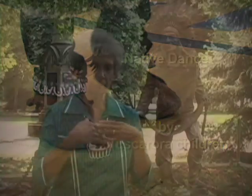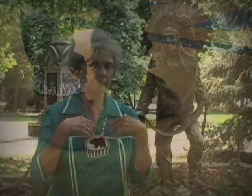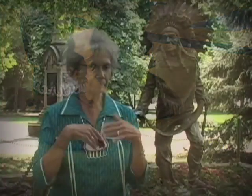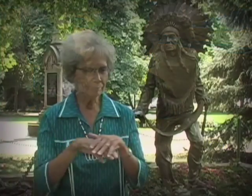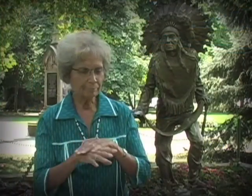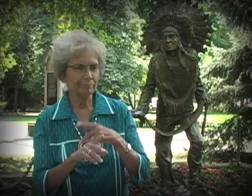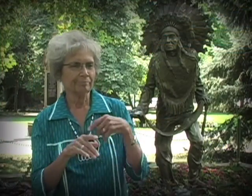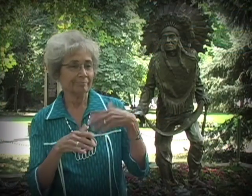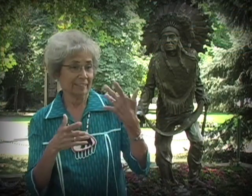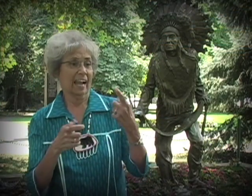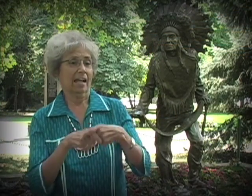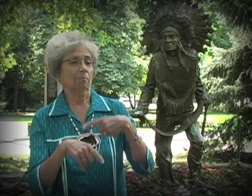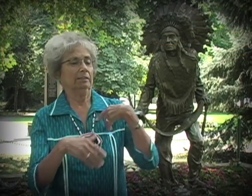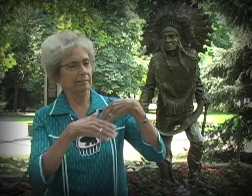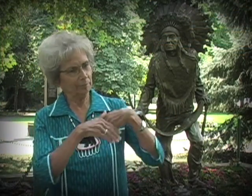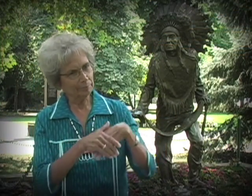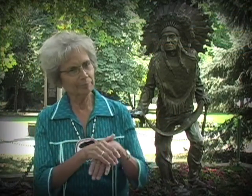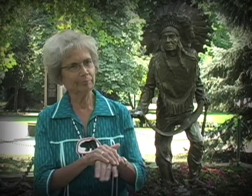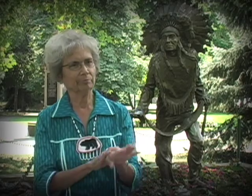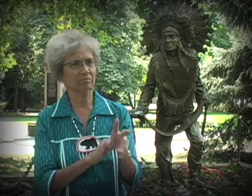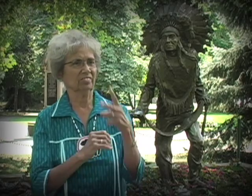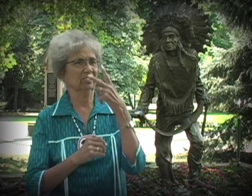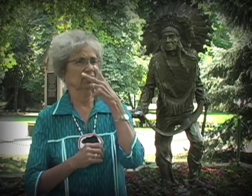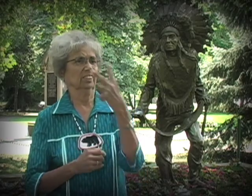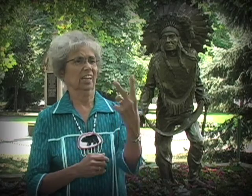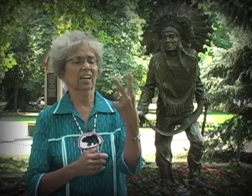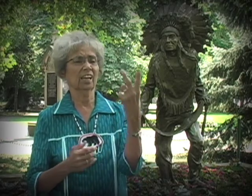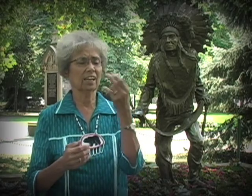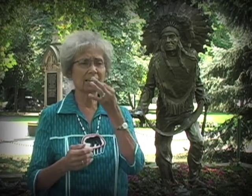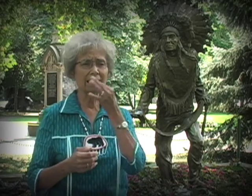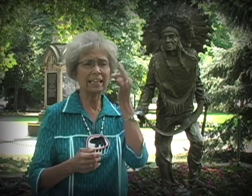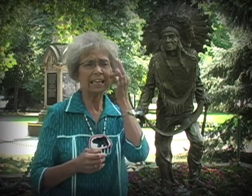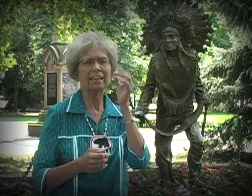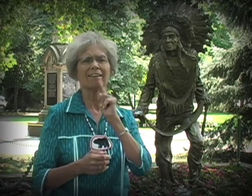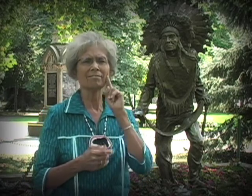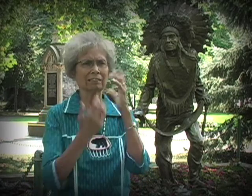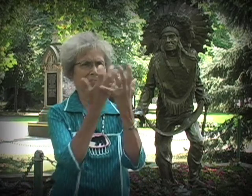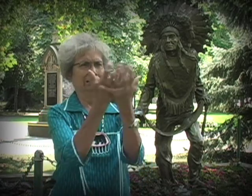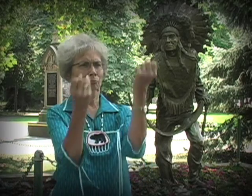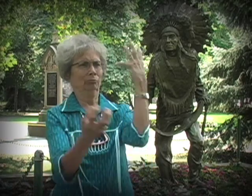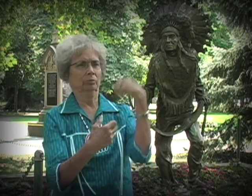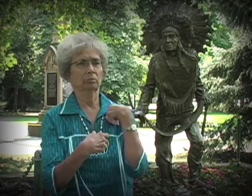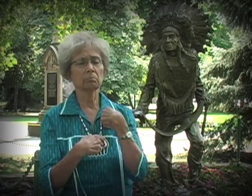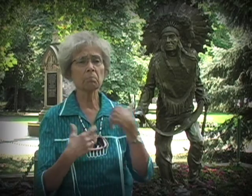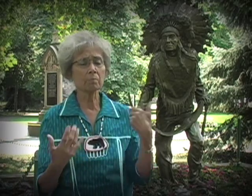I entered the building and saw Deaf Native Americans chatting through American Sign Language (ASL).